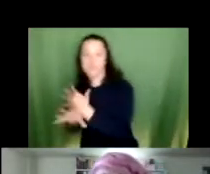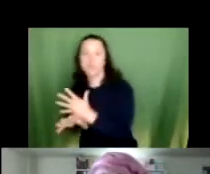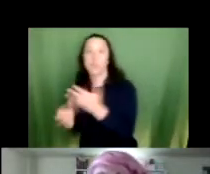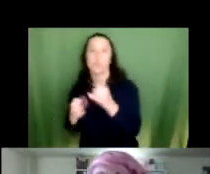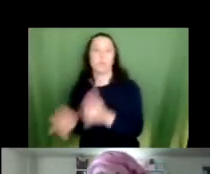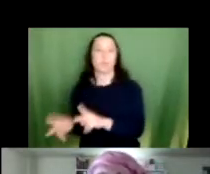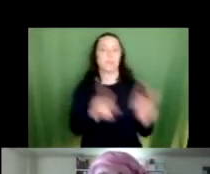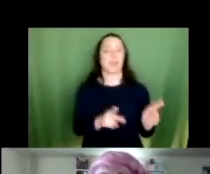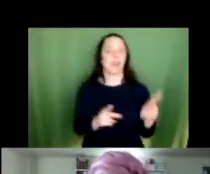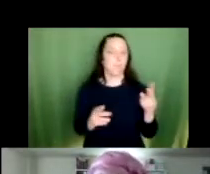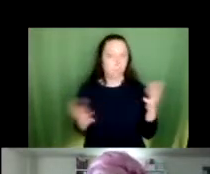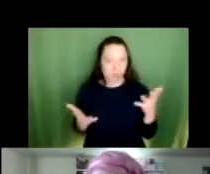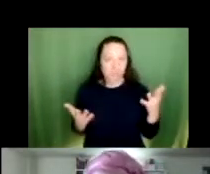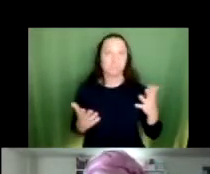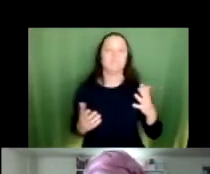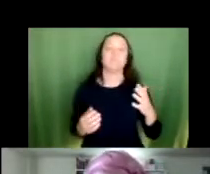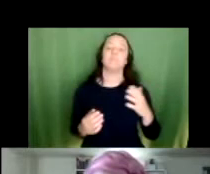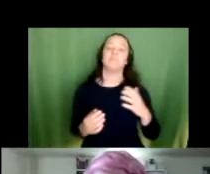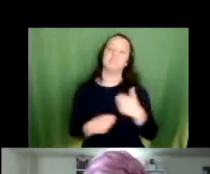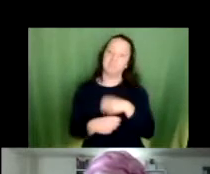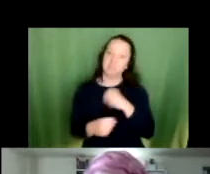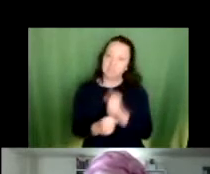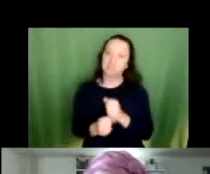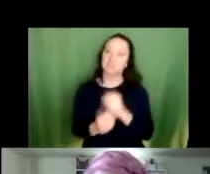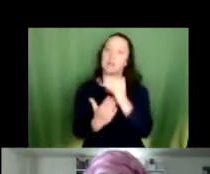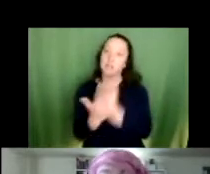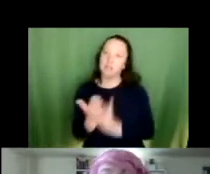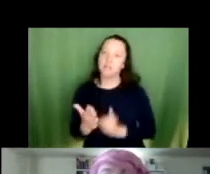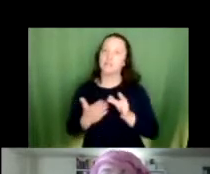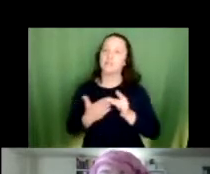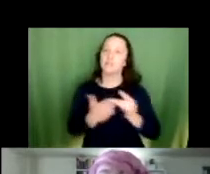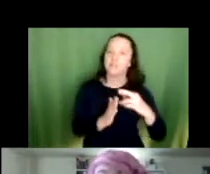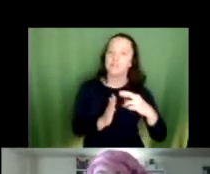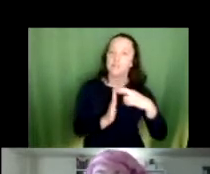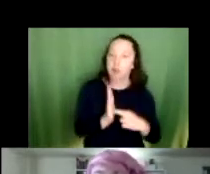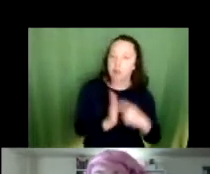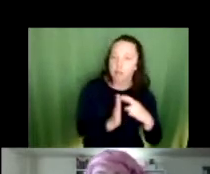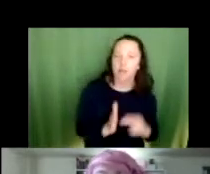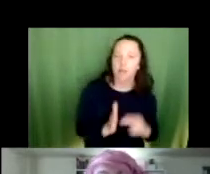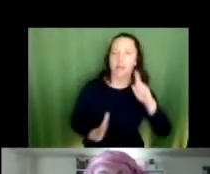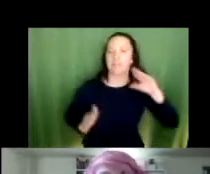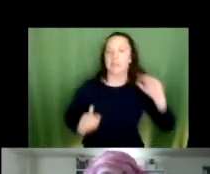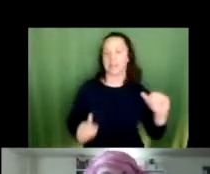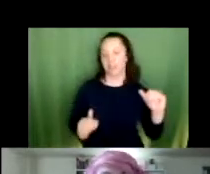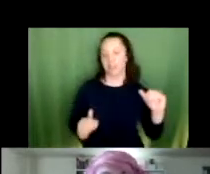At the beginning of each new session, the students collaborate on a list of guidelines and expectations for our class. This helps create safe space where students know what to expect.